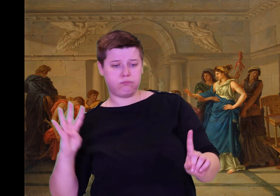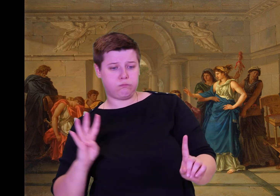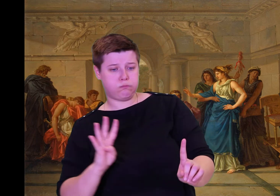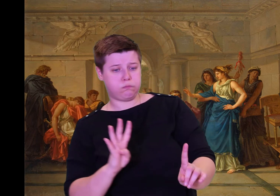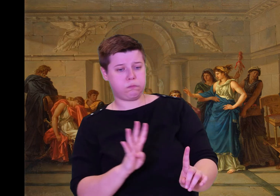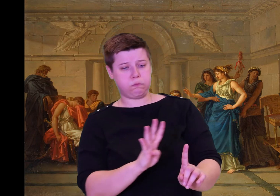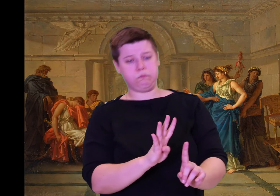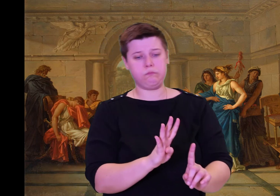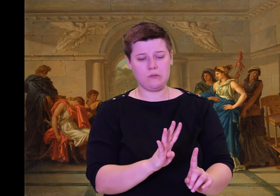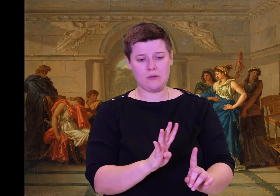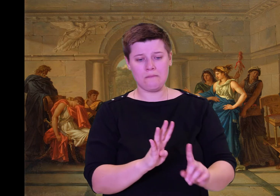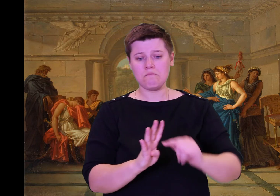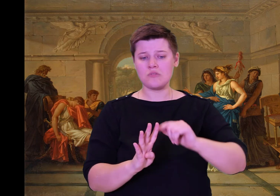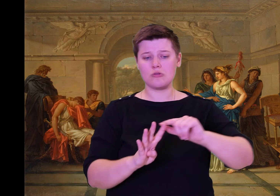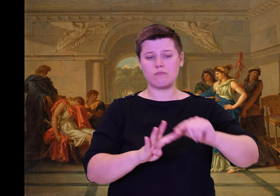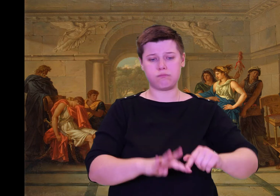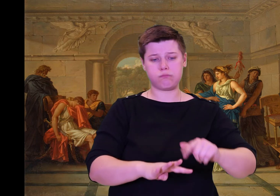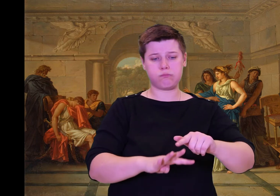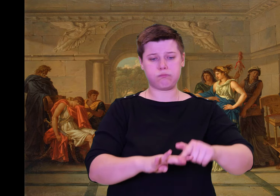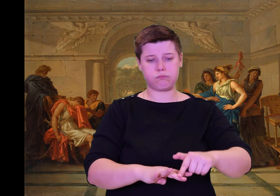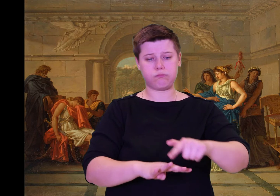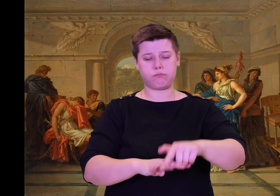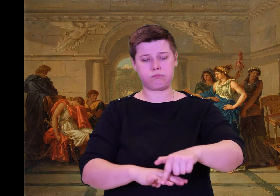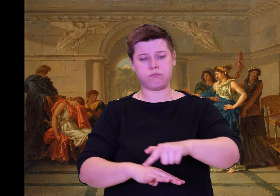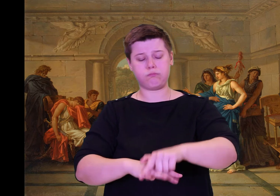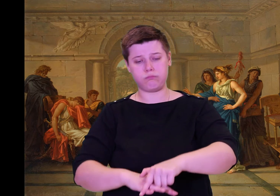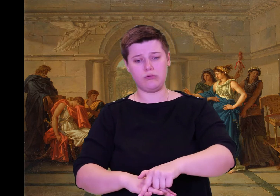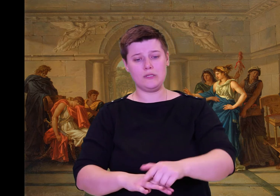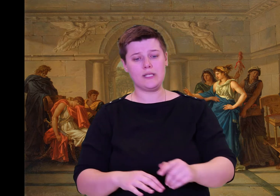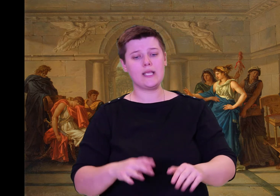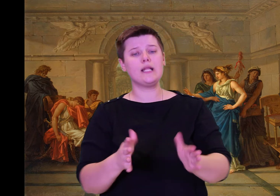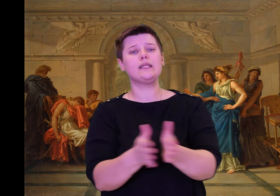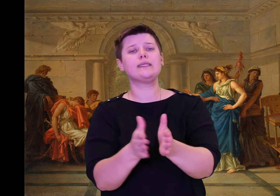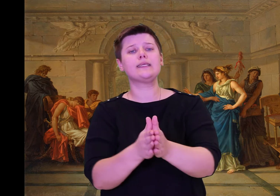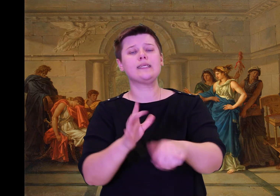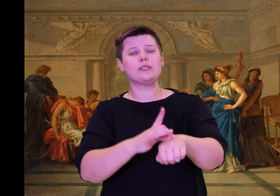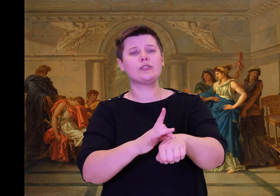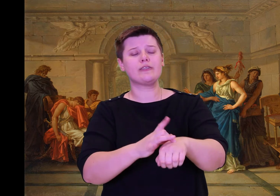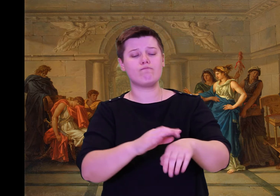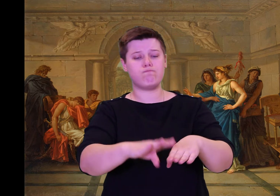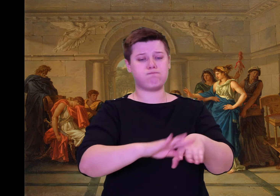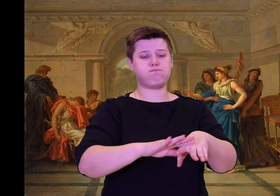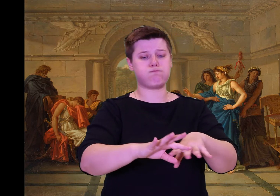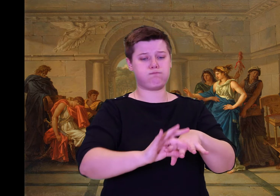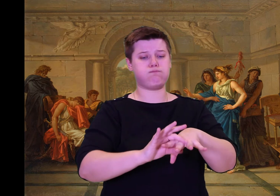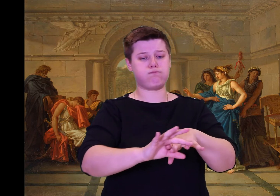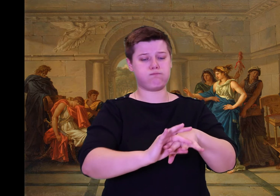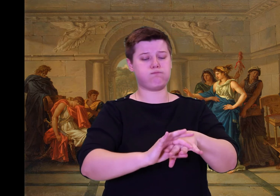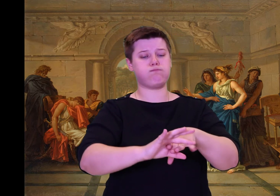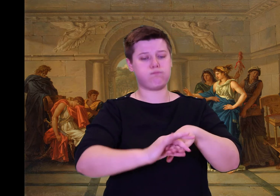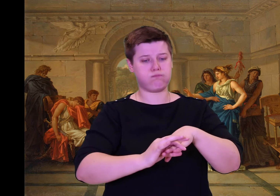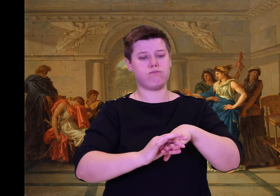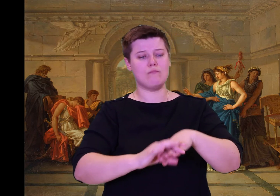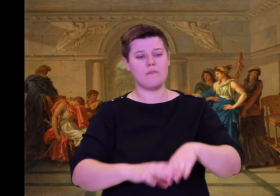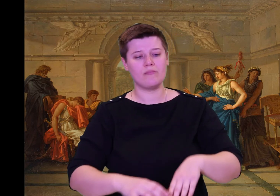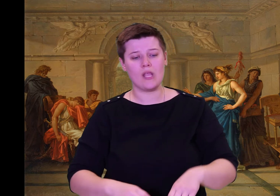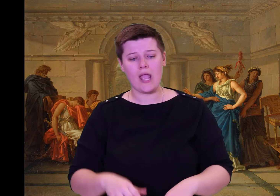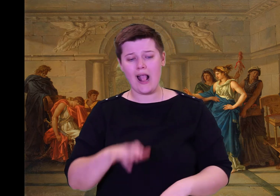Eidothea, pitied me--the child of Proteus, the old sea god.